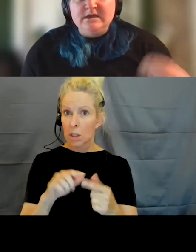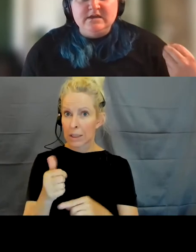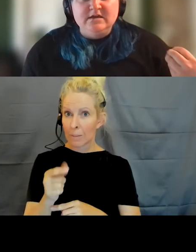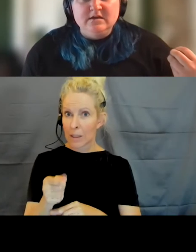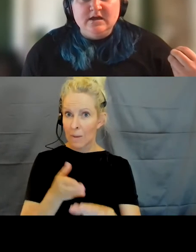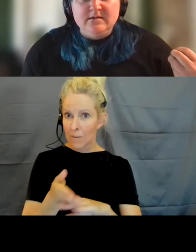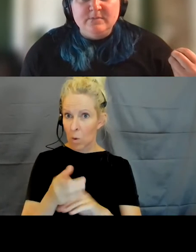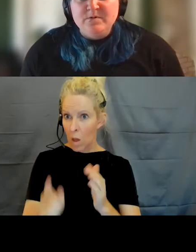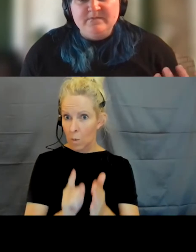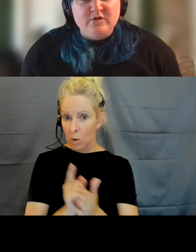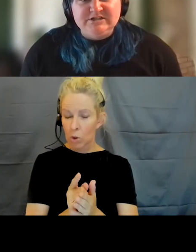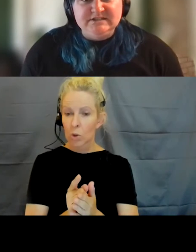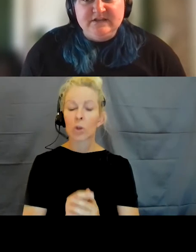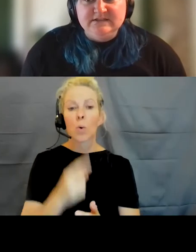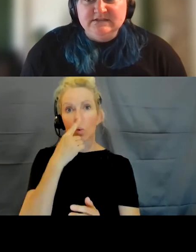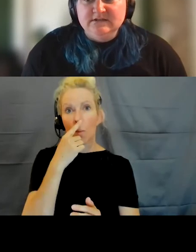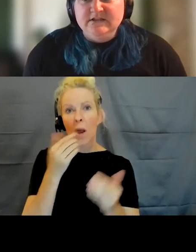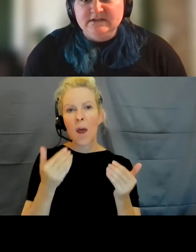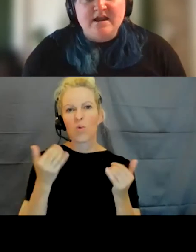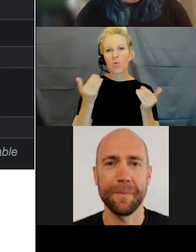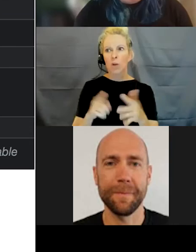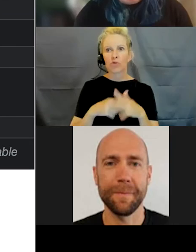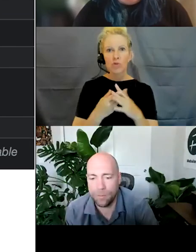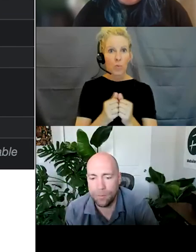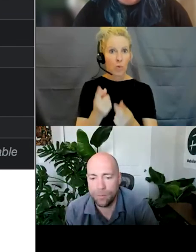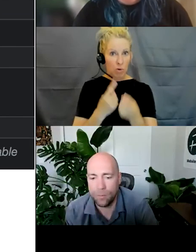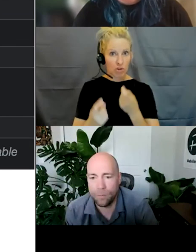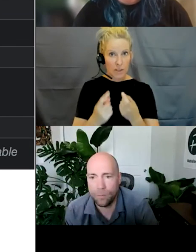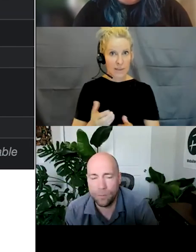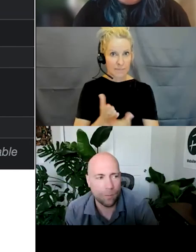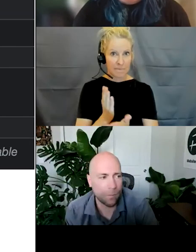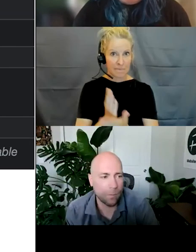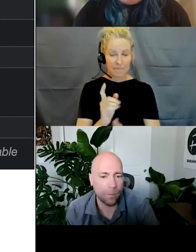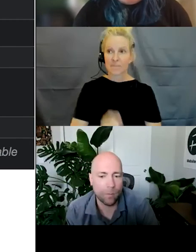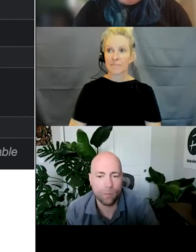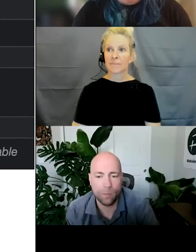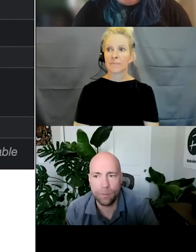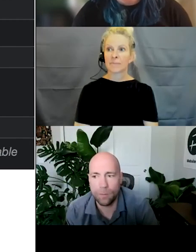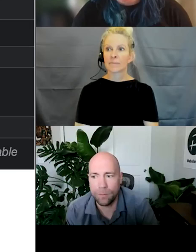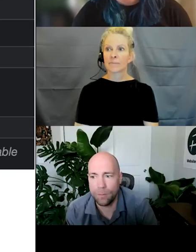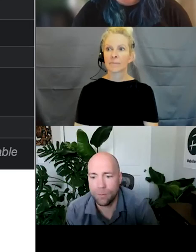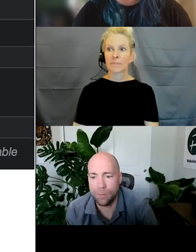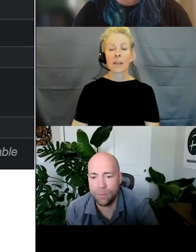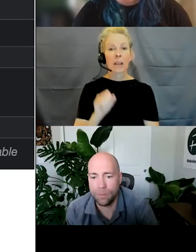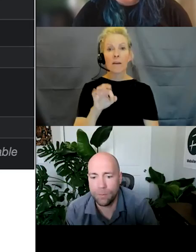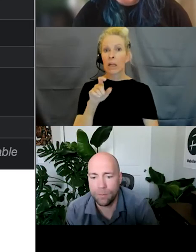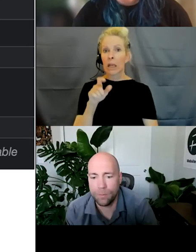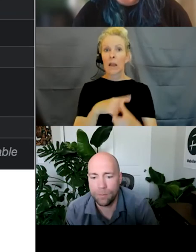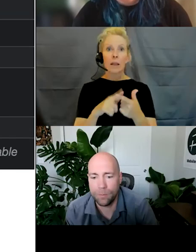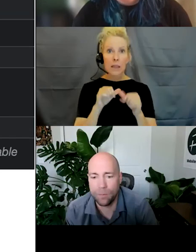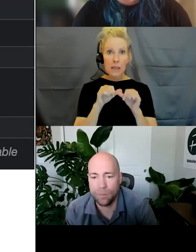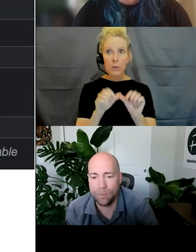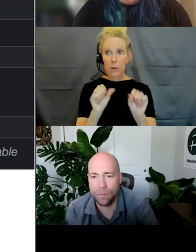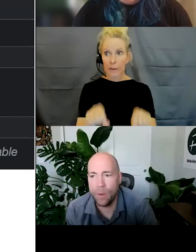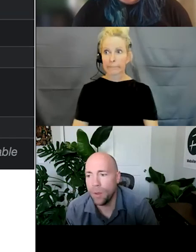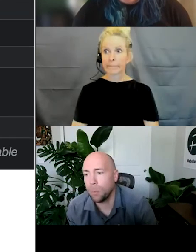we open up for questions, if that is all right? And then, if we need to, we can continue on.